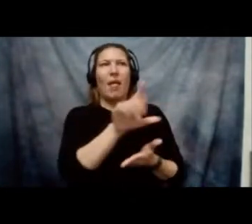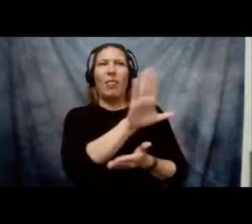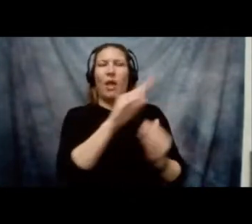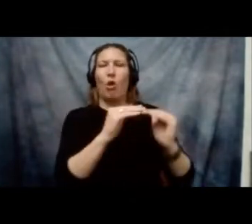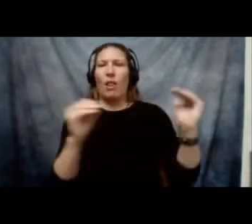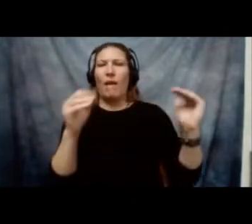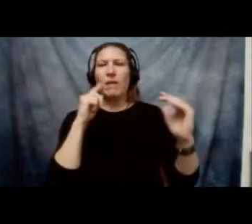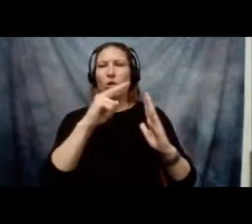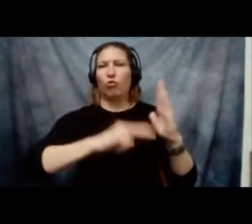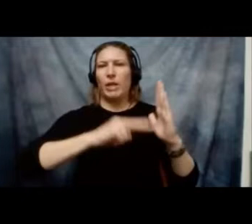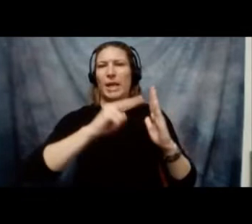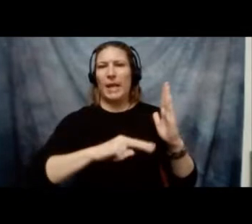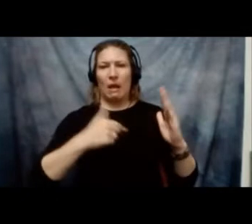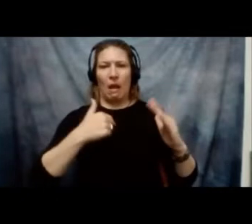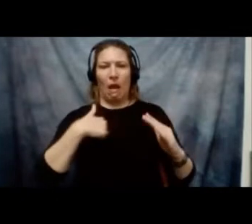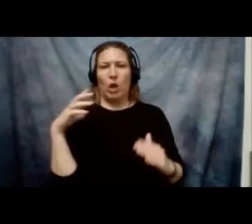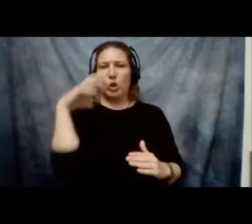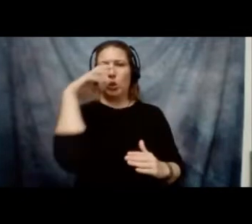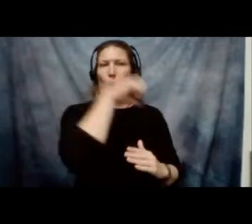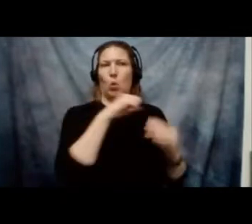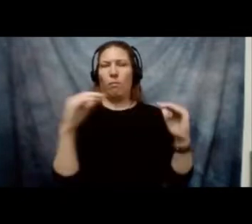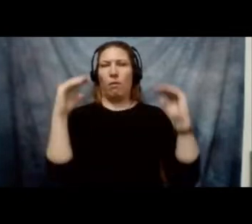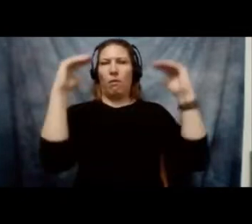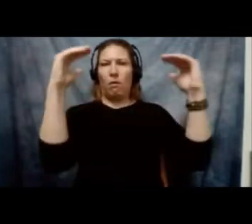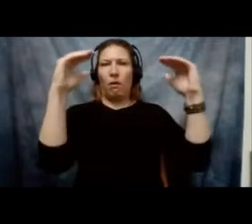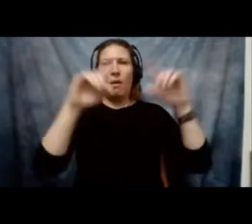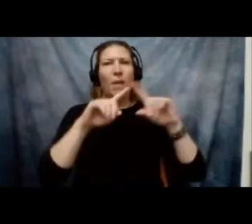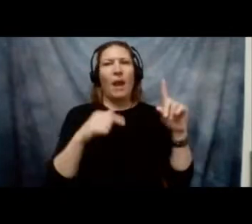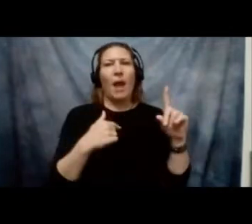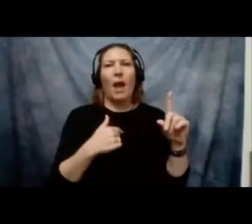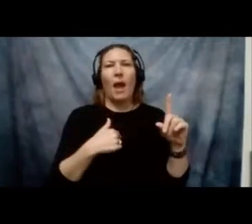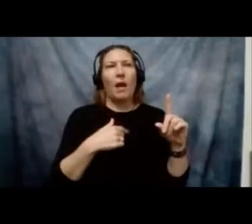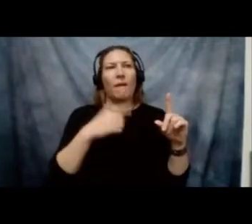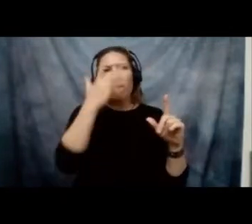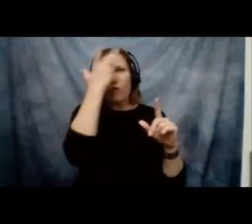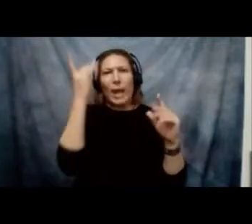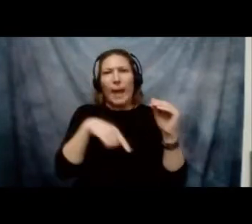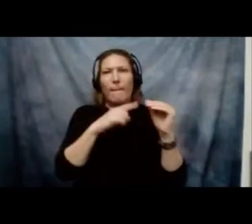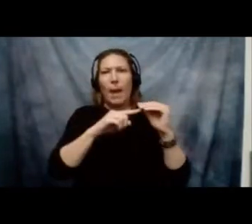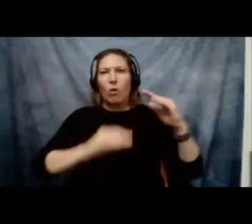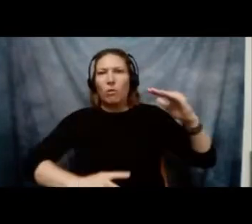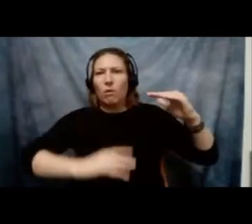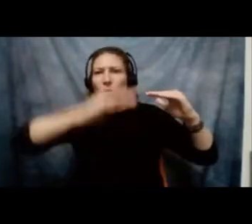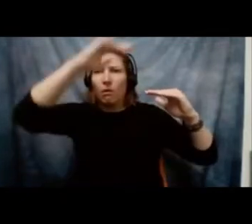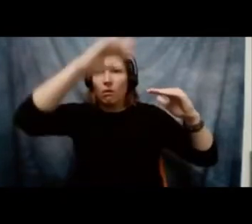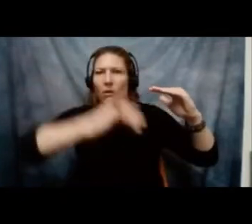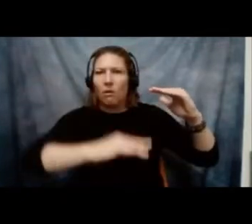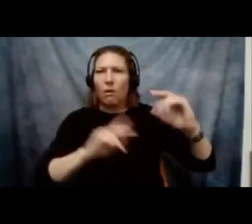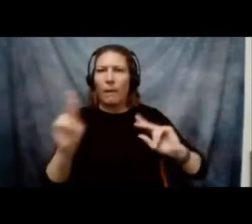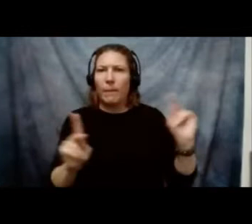my content and my writing and improve that um by just understanding that and being more inclusive